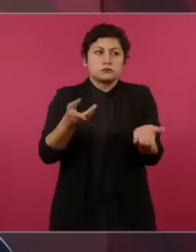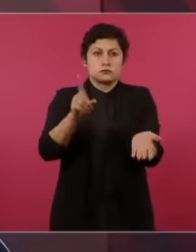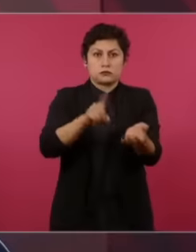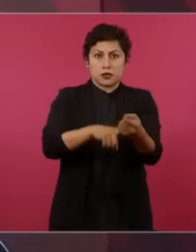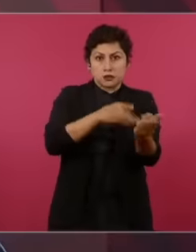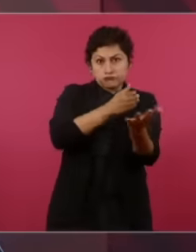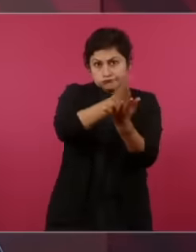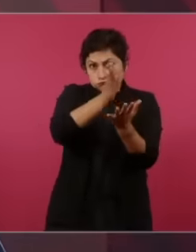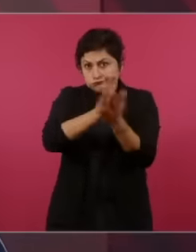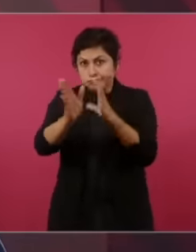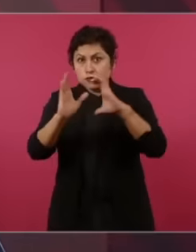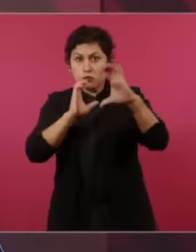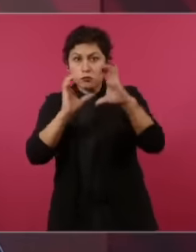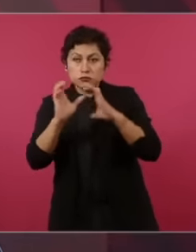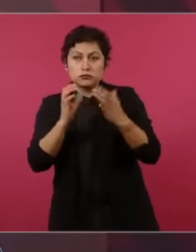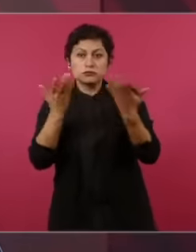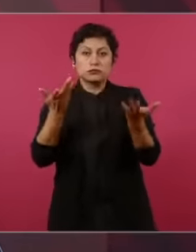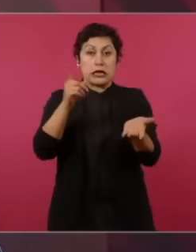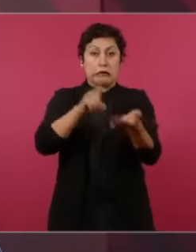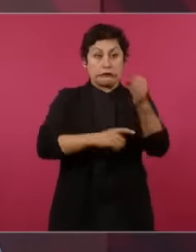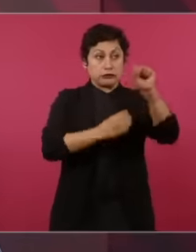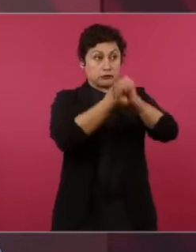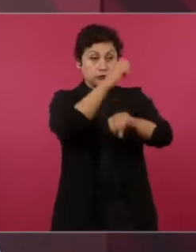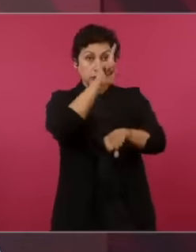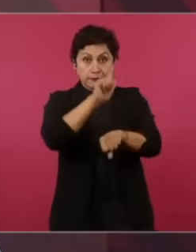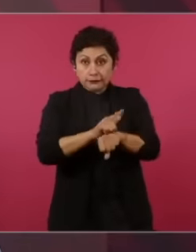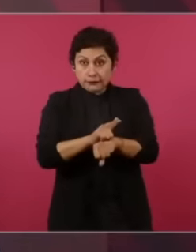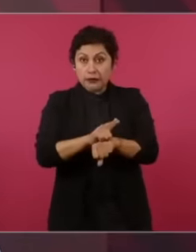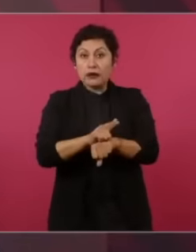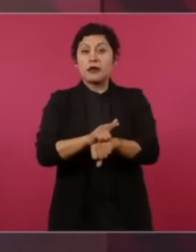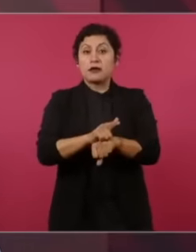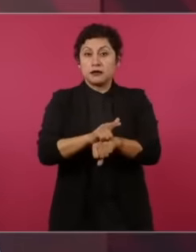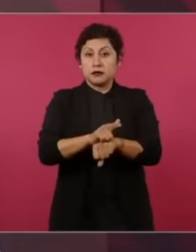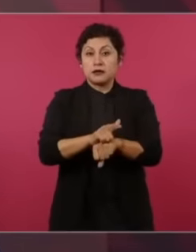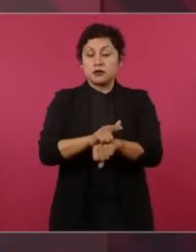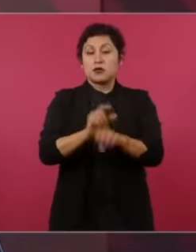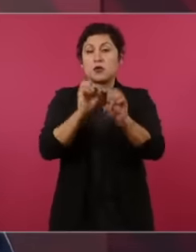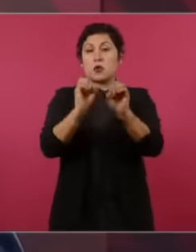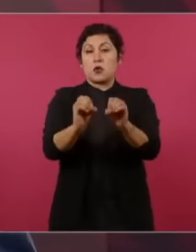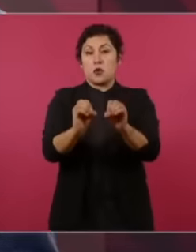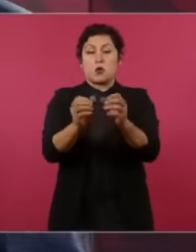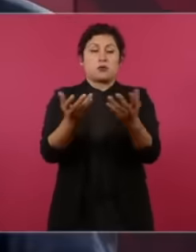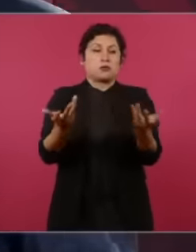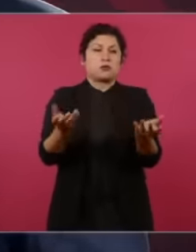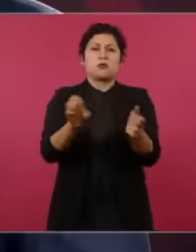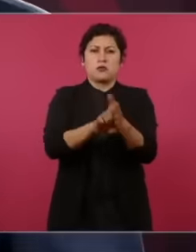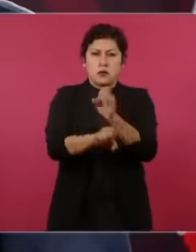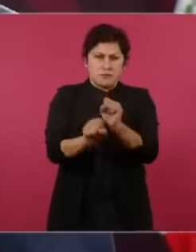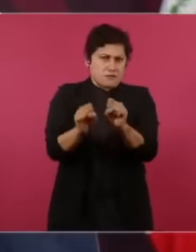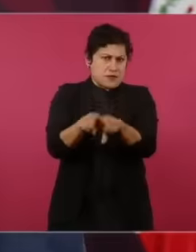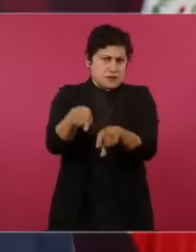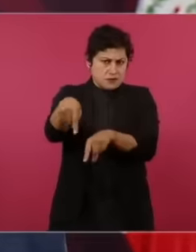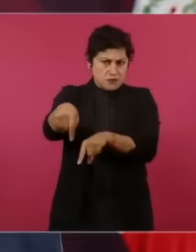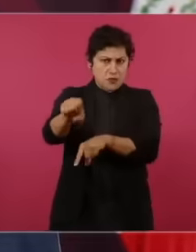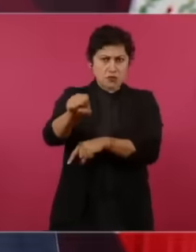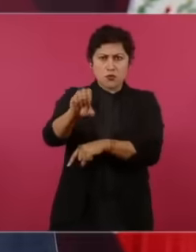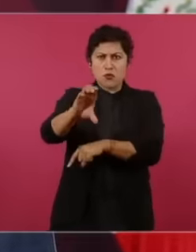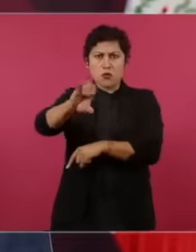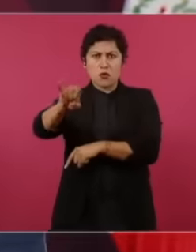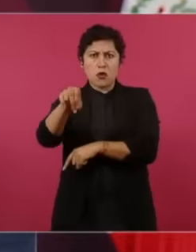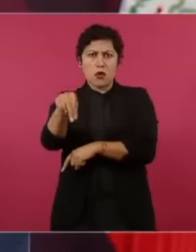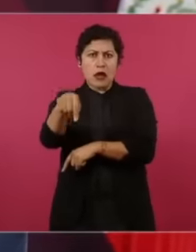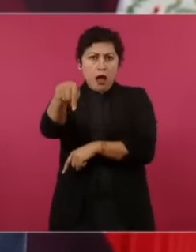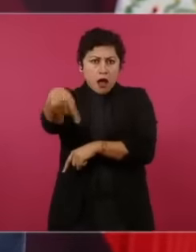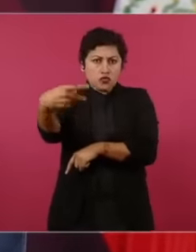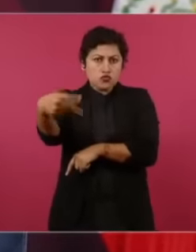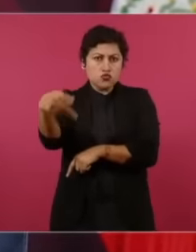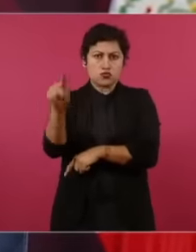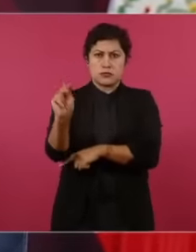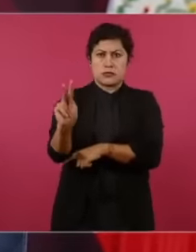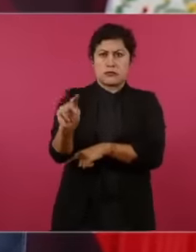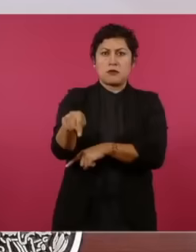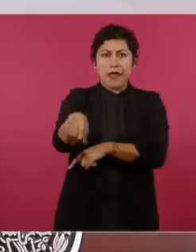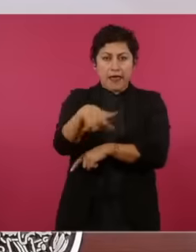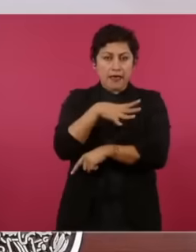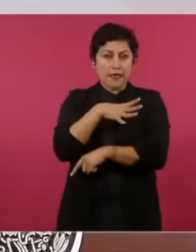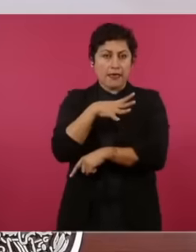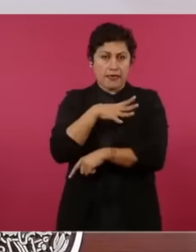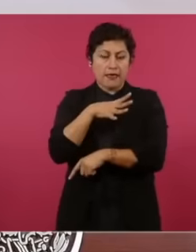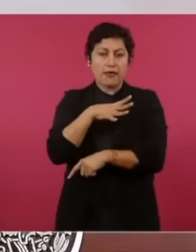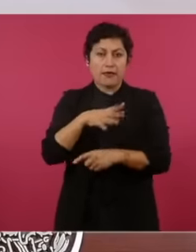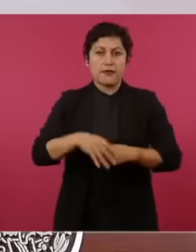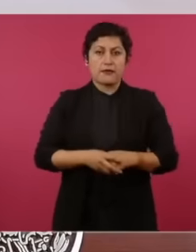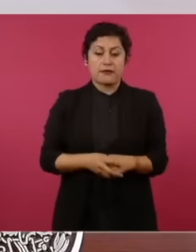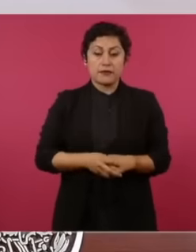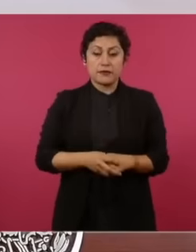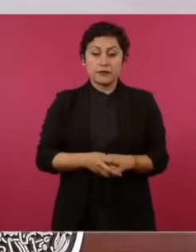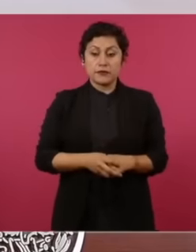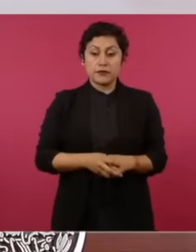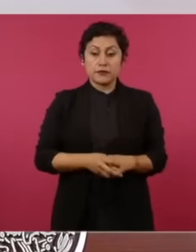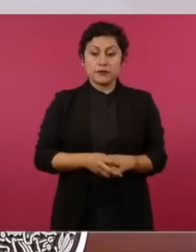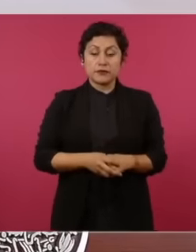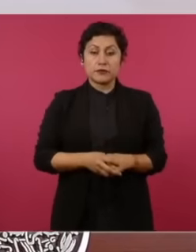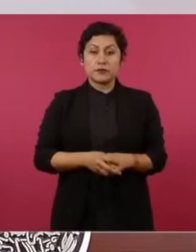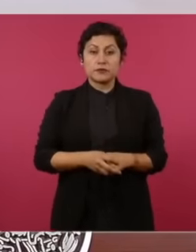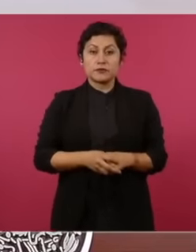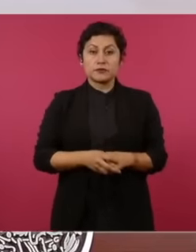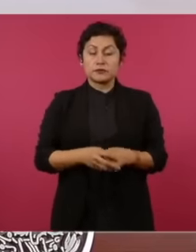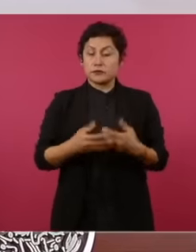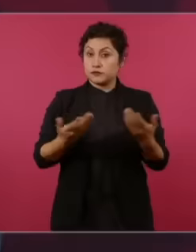the Supreme Court itself has a means of communication, so that